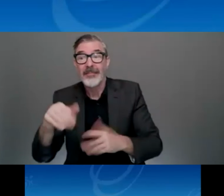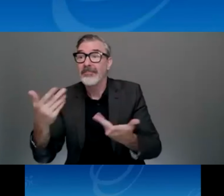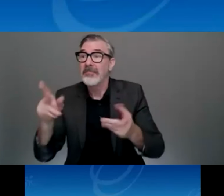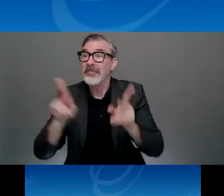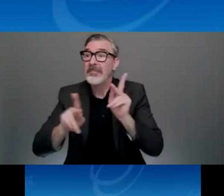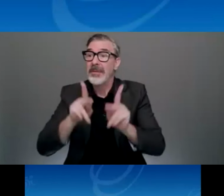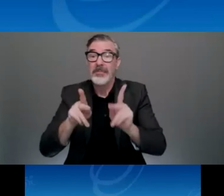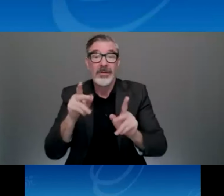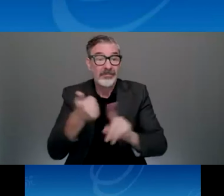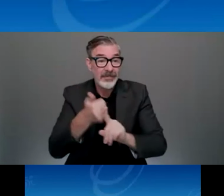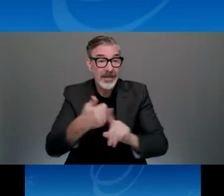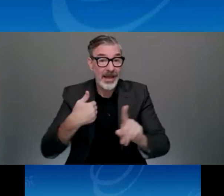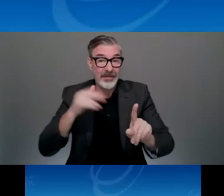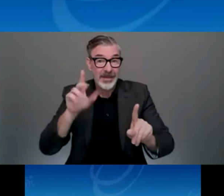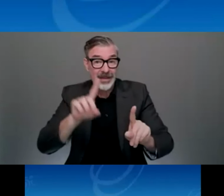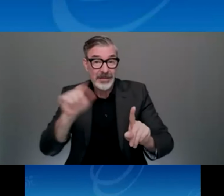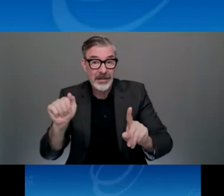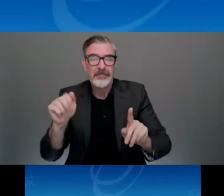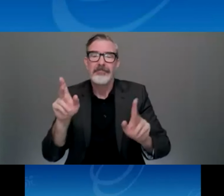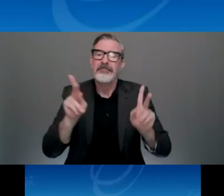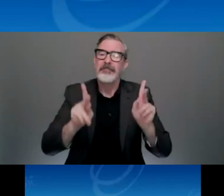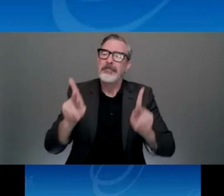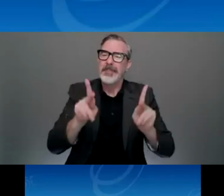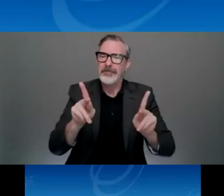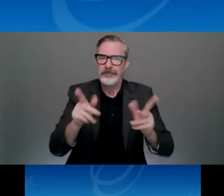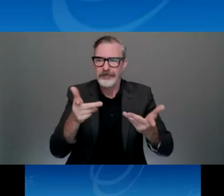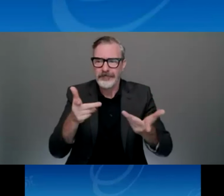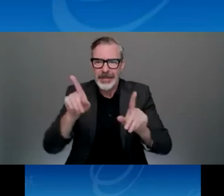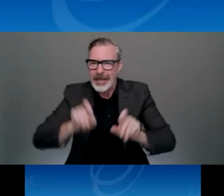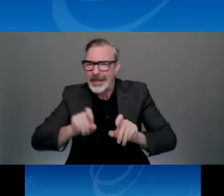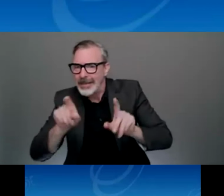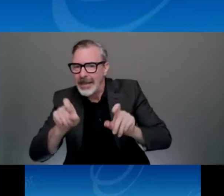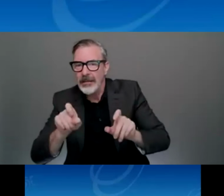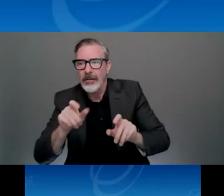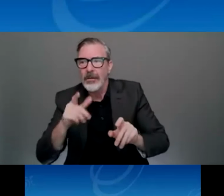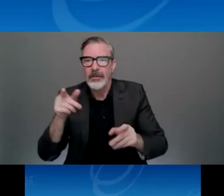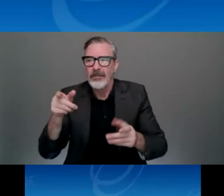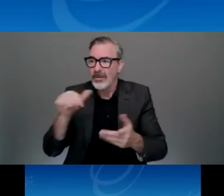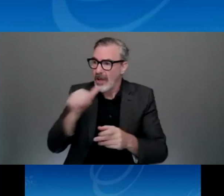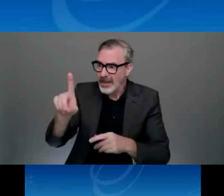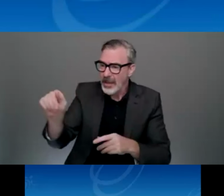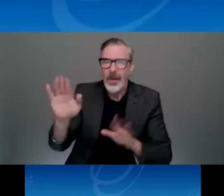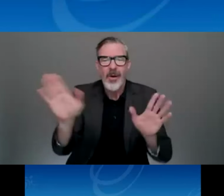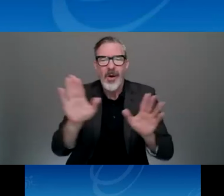they needed to have people with disabilities in the room, testing and actually providing advice and guidance on what those products should look like.